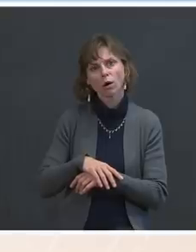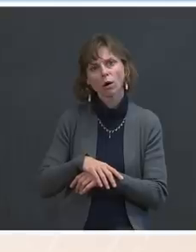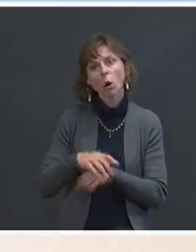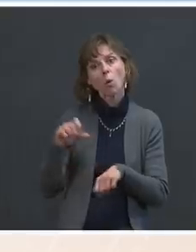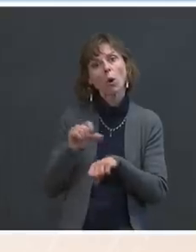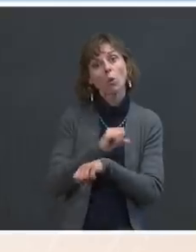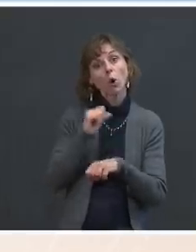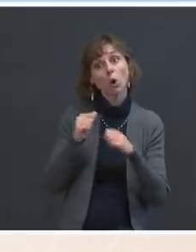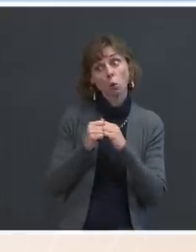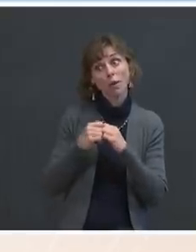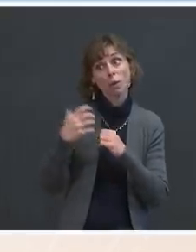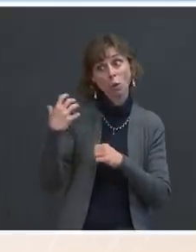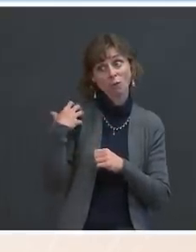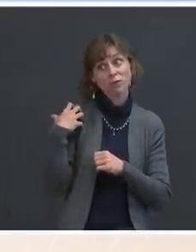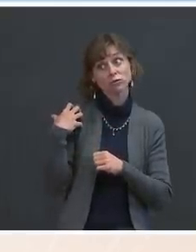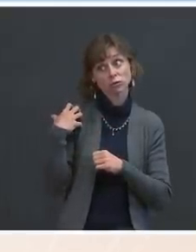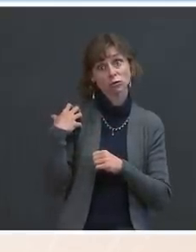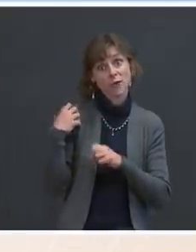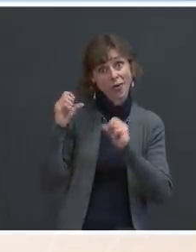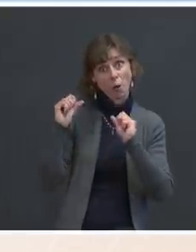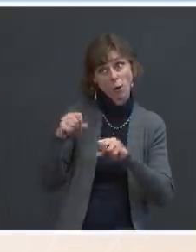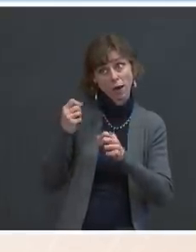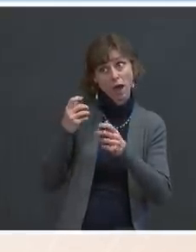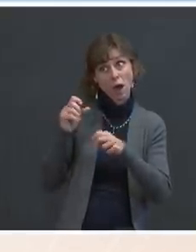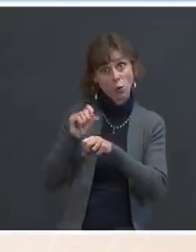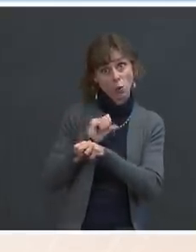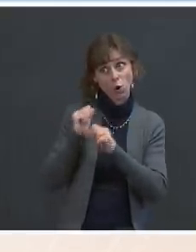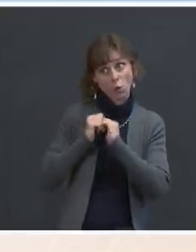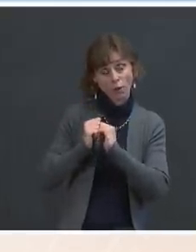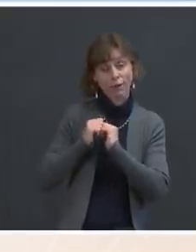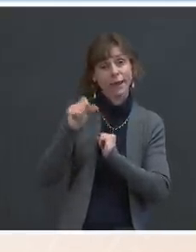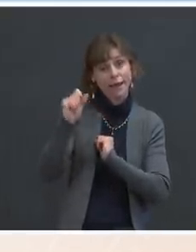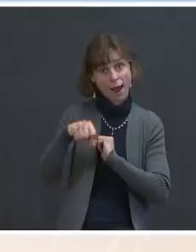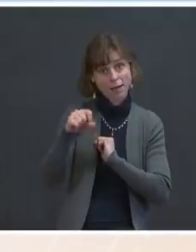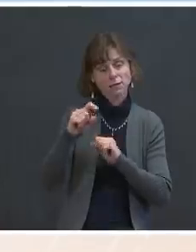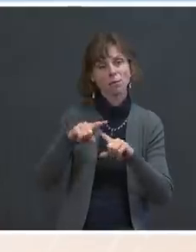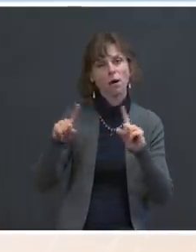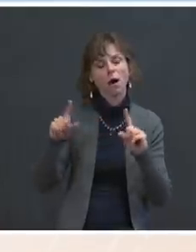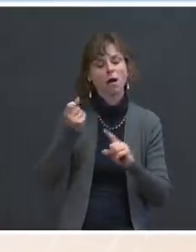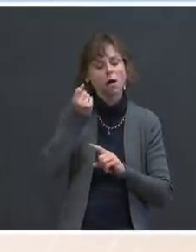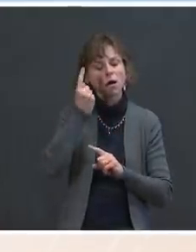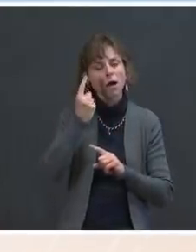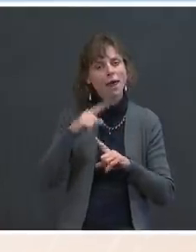but we also think it's really important that these countries make commitments --